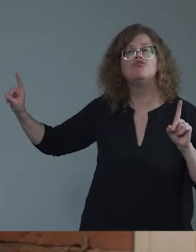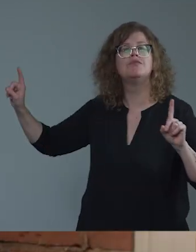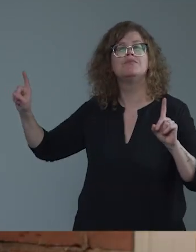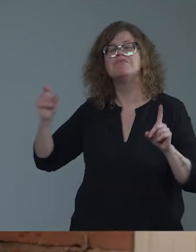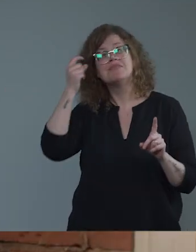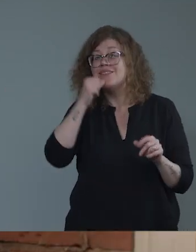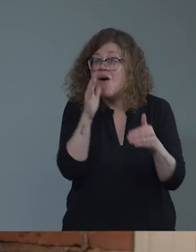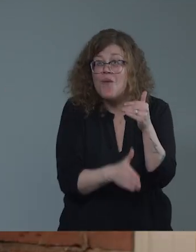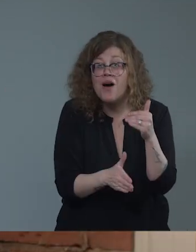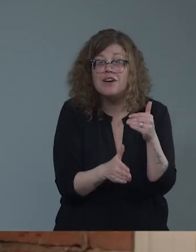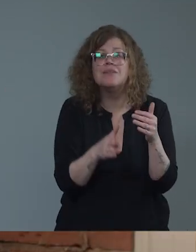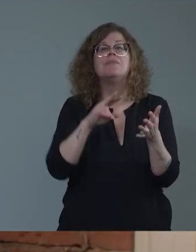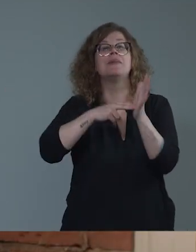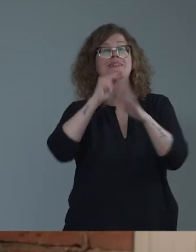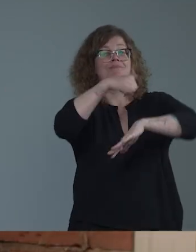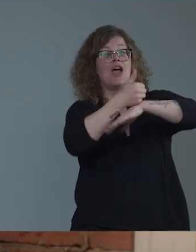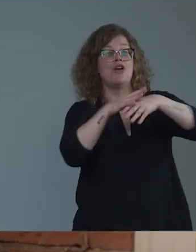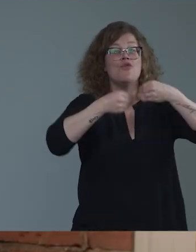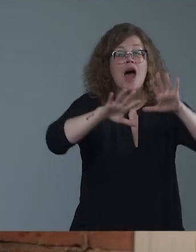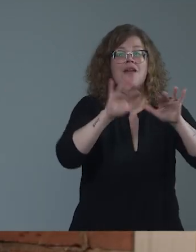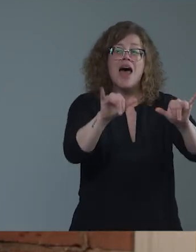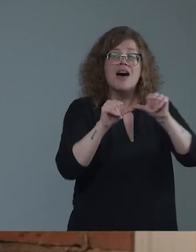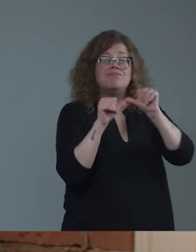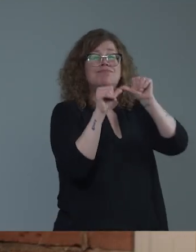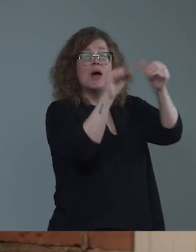Celebration and evaluation is the final step of an artwork. And honestly,